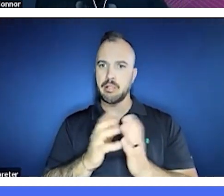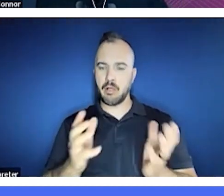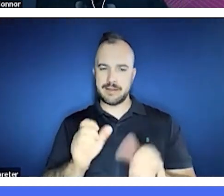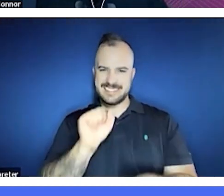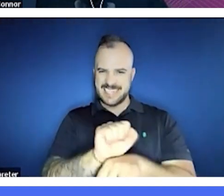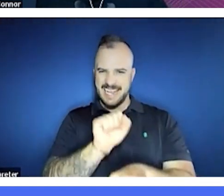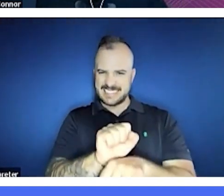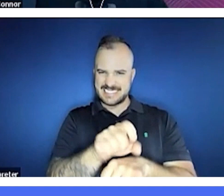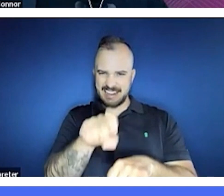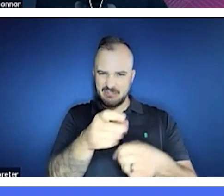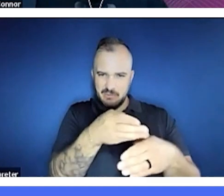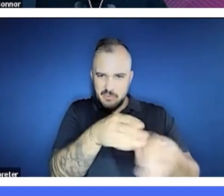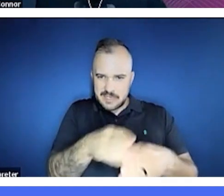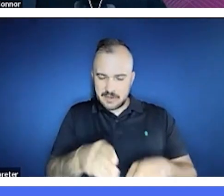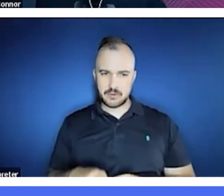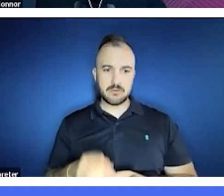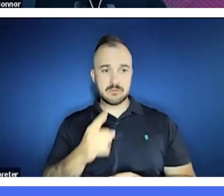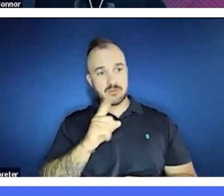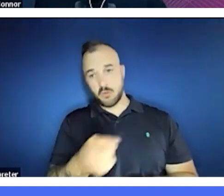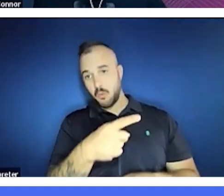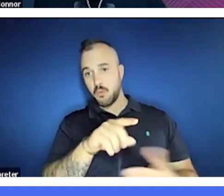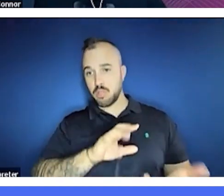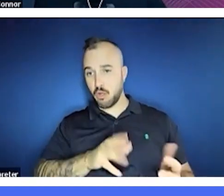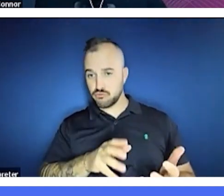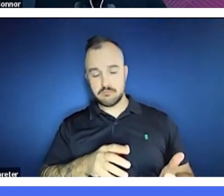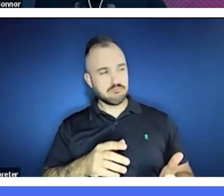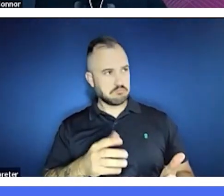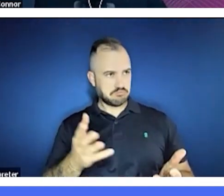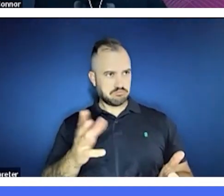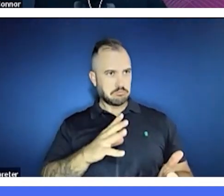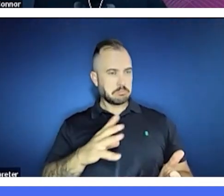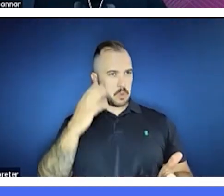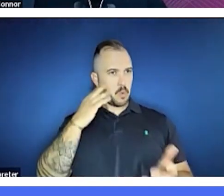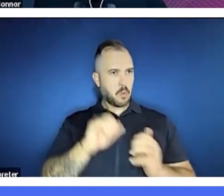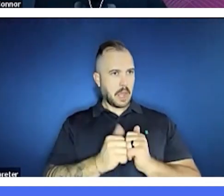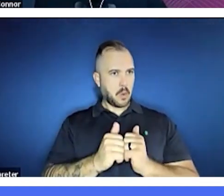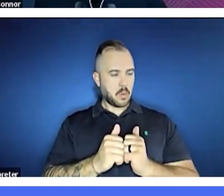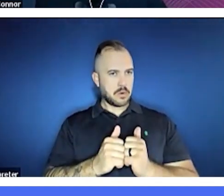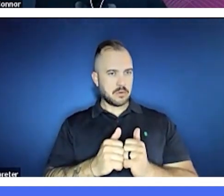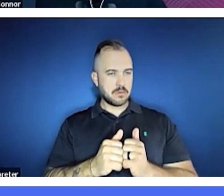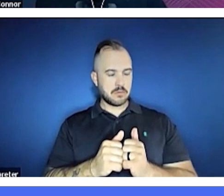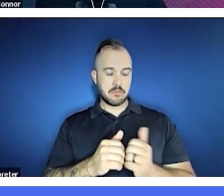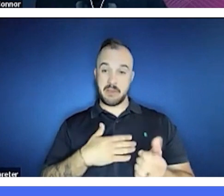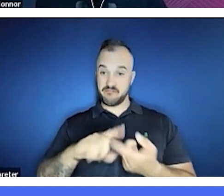So for me, someone says, go do laundry. I say, great. I know how to do laundry. Well, some my friends who have ADHD, a lot